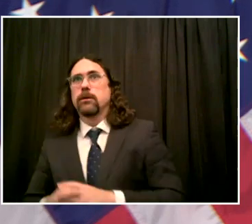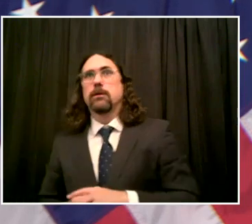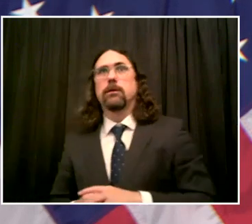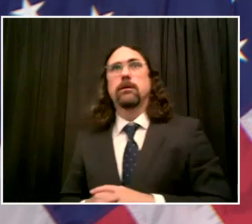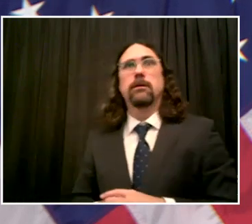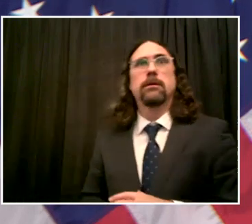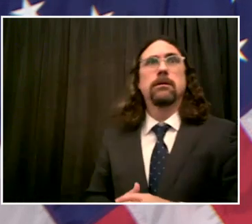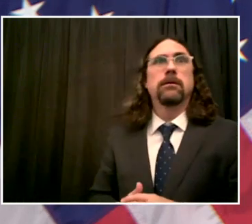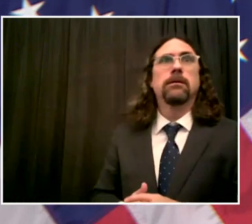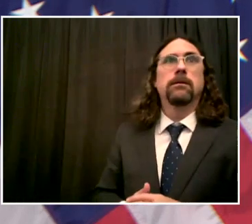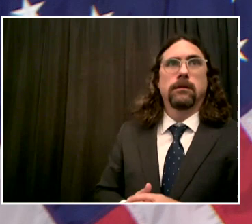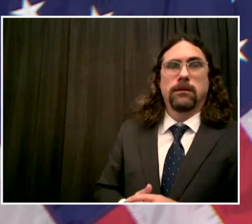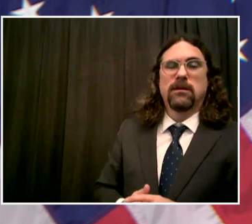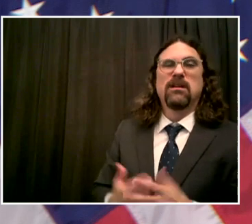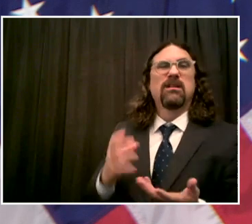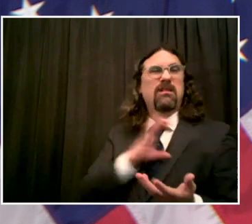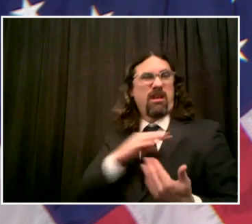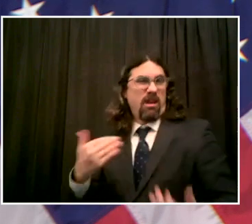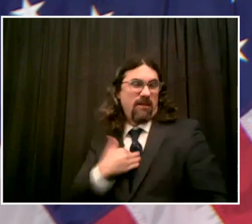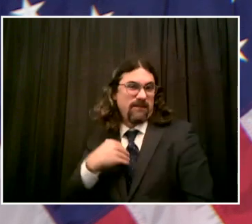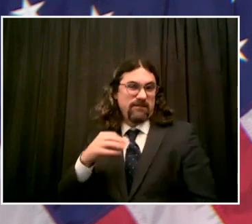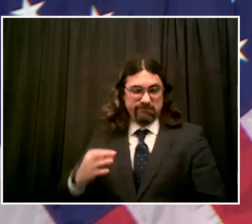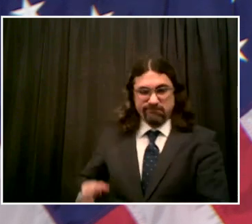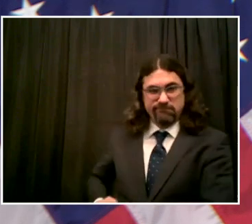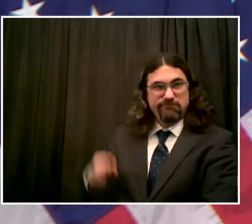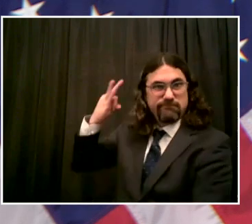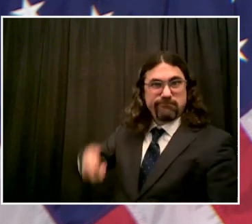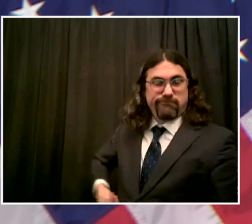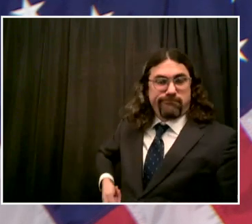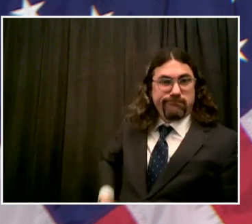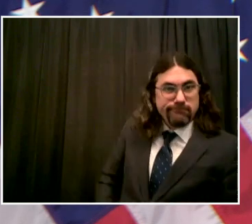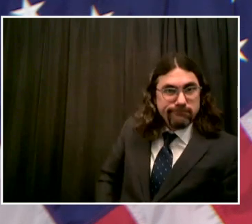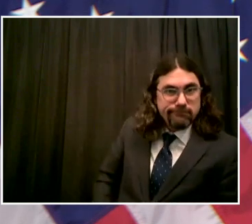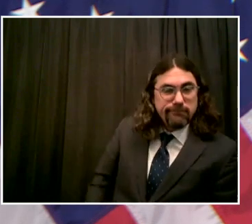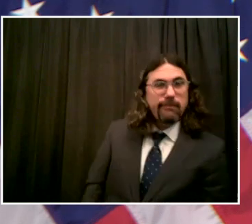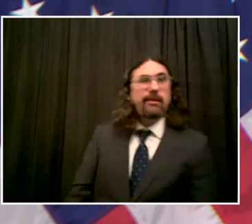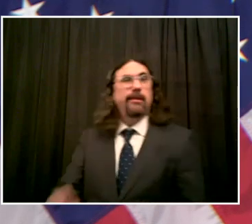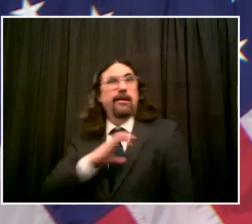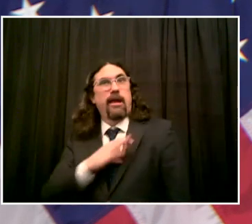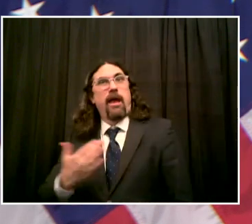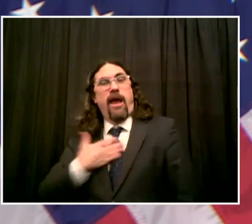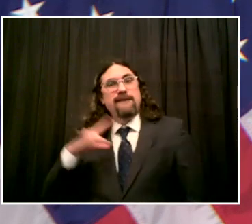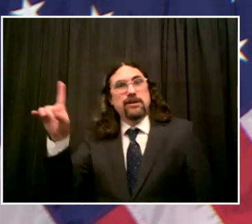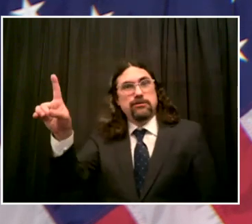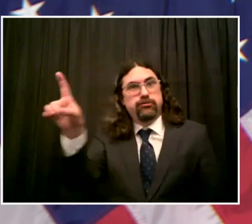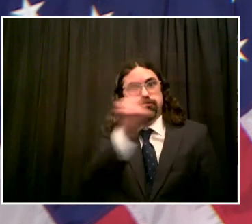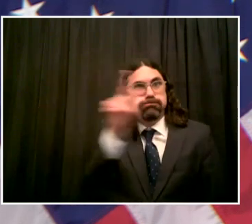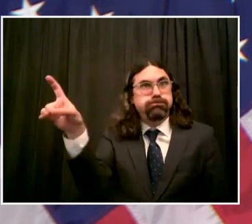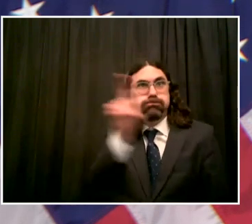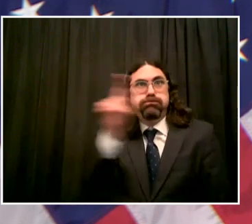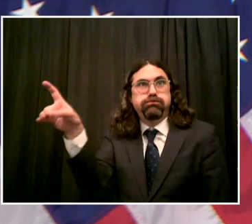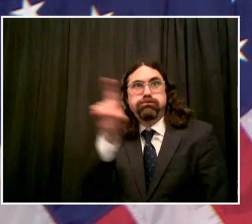THE MAYOR TOUCHED ON IT EARLIER. WHERE WE ARE NOW IN NEW YORK ITCY, LOOK AT THAT.